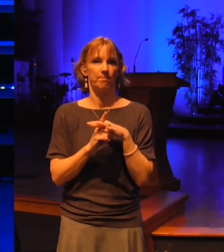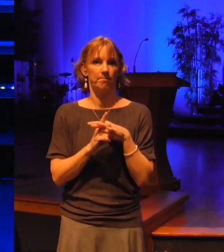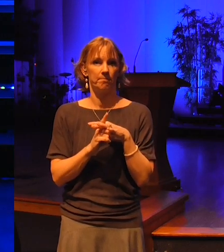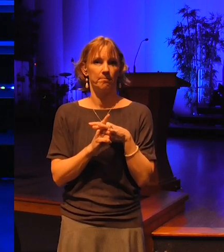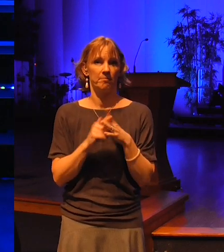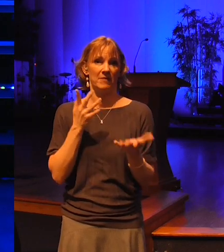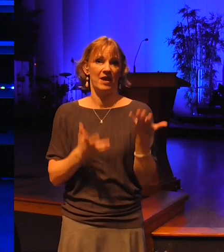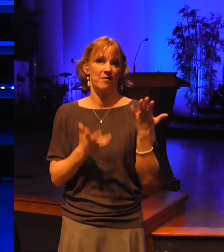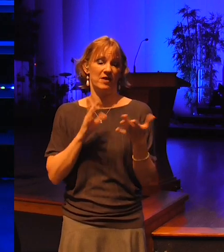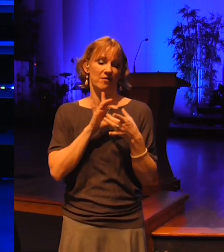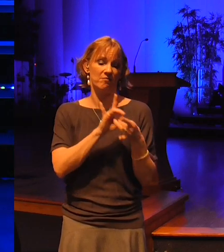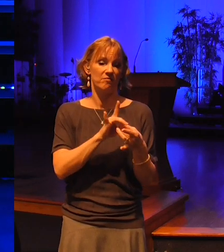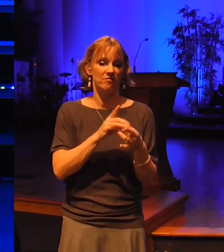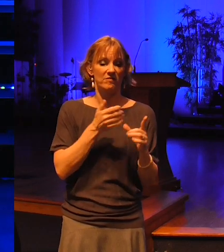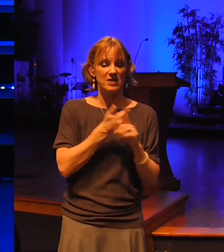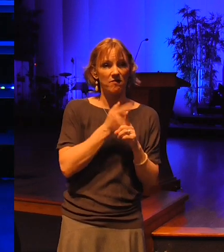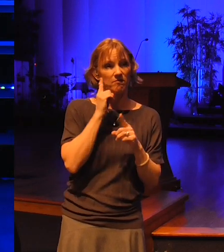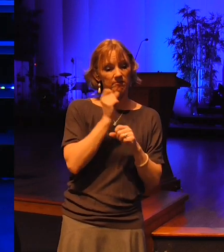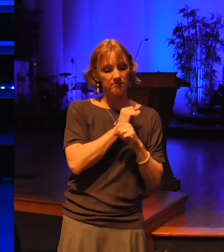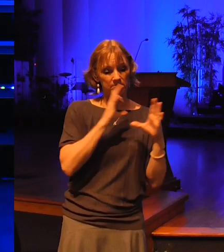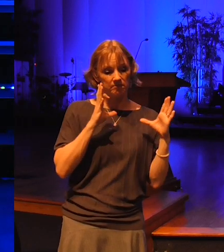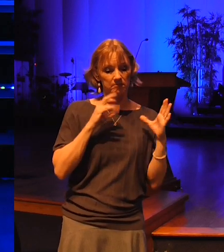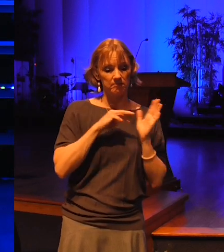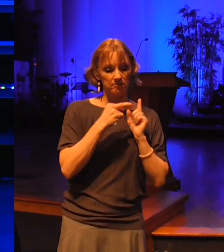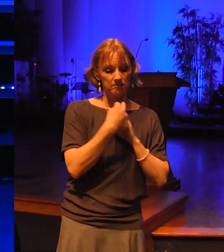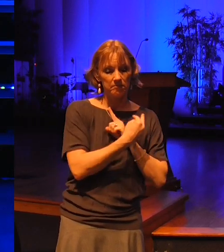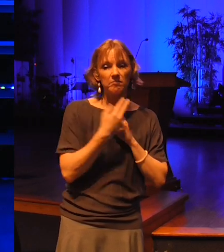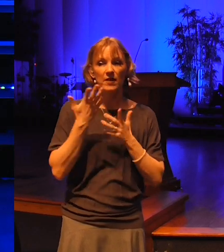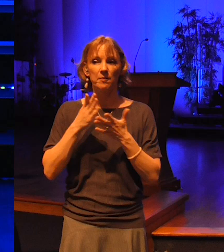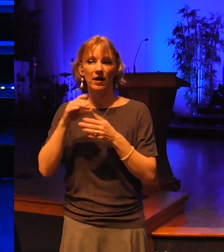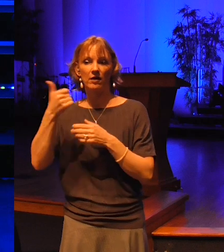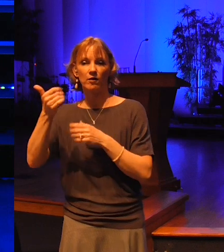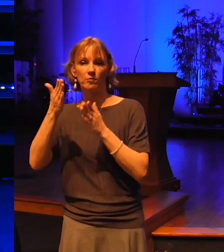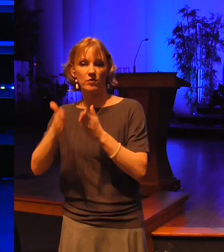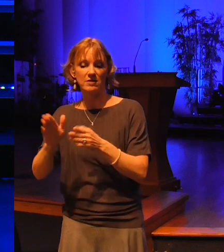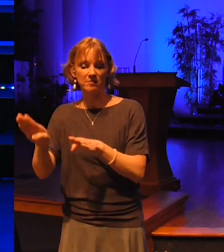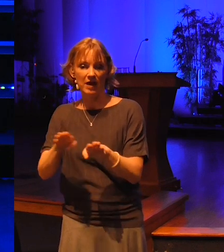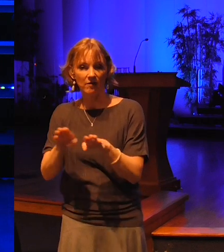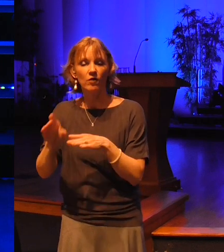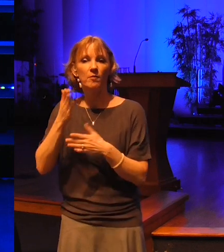self-image it may have to do with someone else's behavior it may be a challenge that you're trying